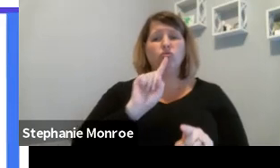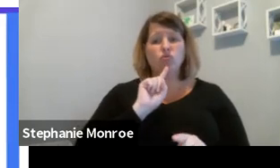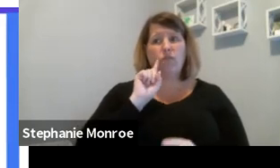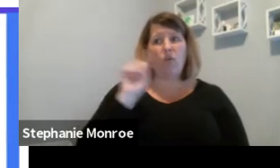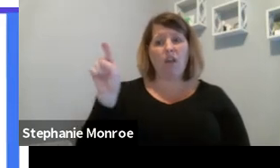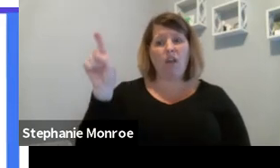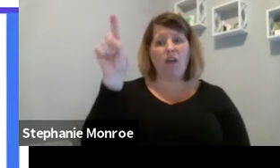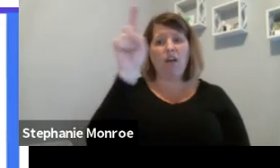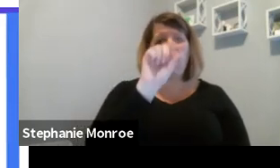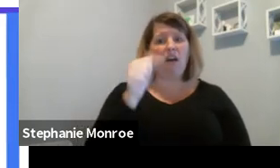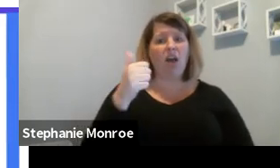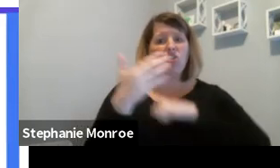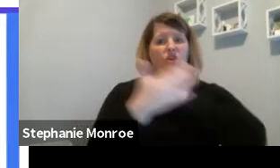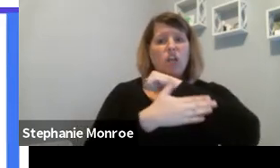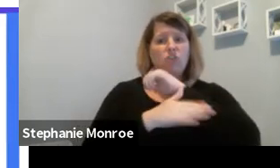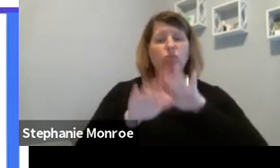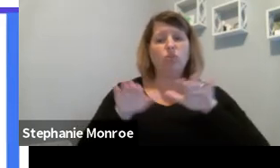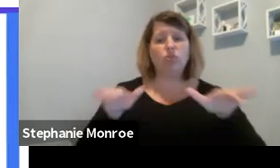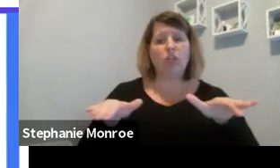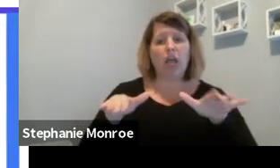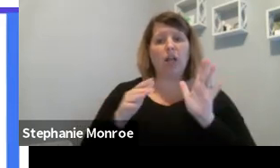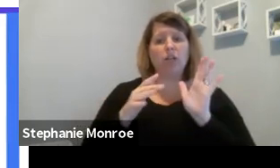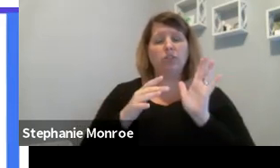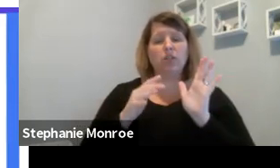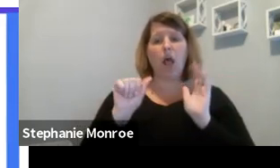where child abuse and unresolved trauma exists.